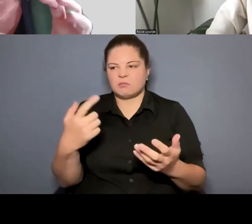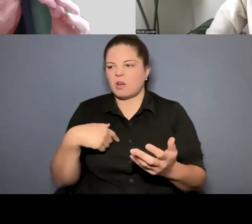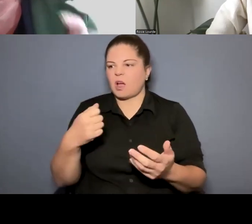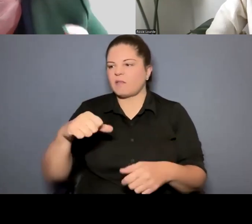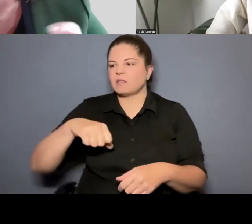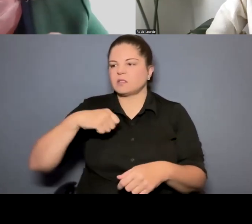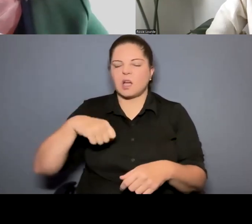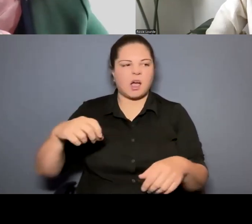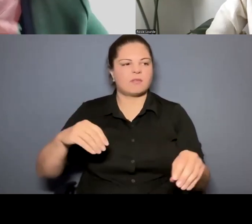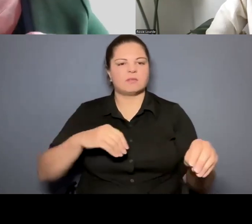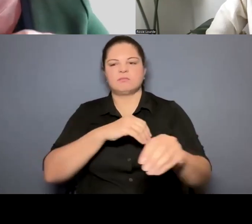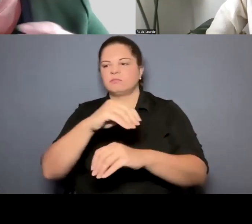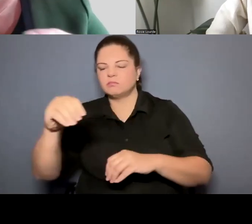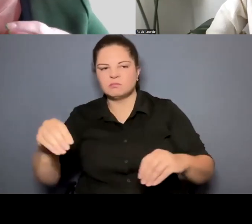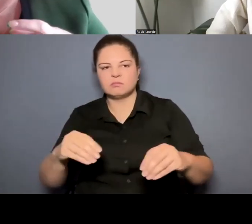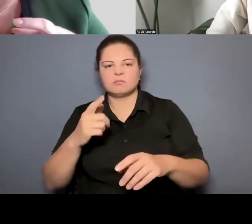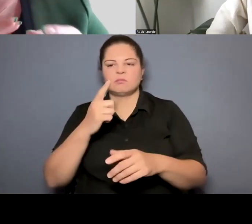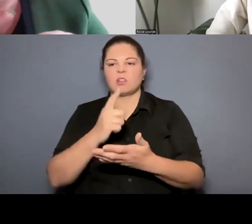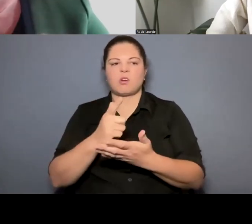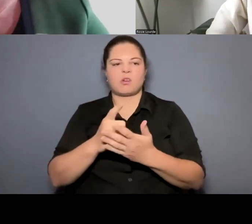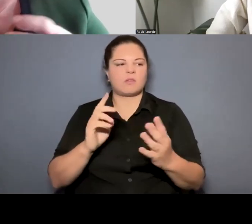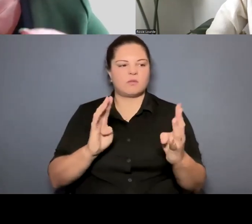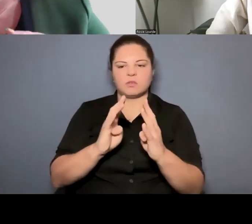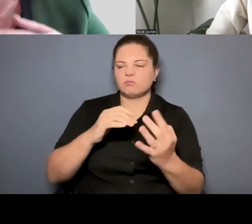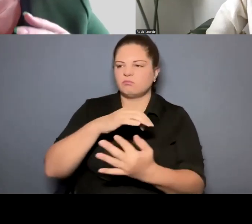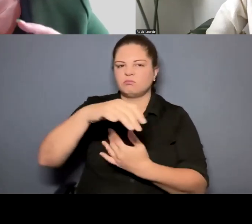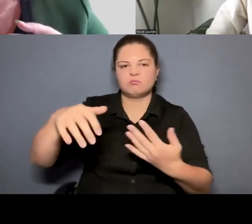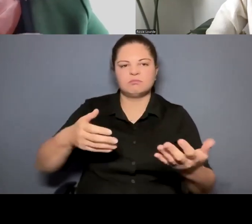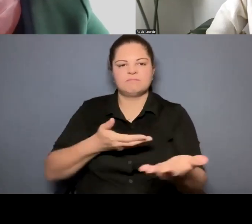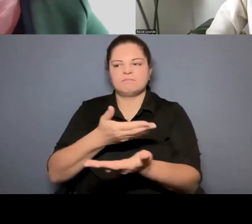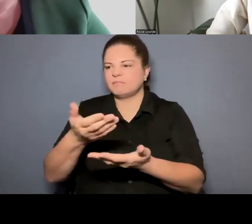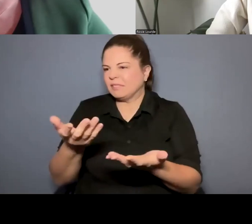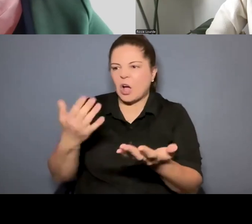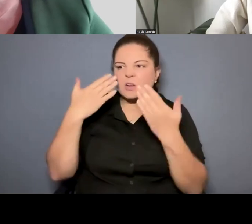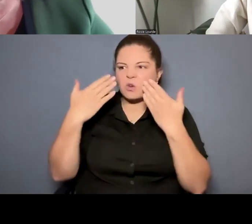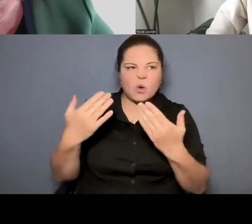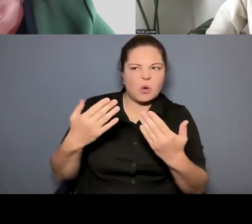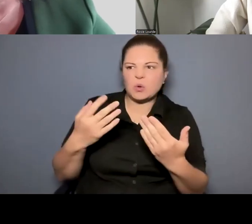are having lots of interaction with people I am not sure, maybe some of the risks exist in